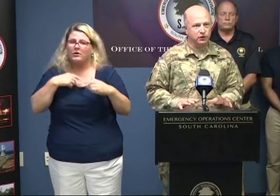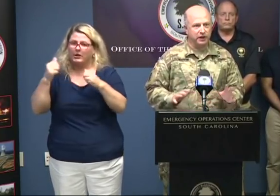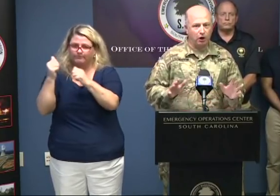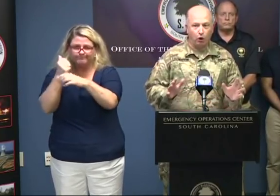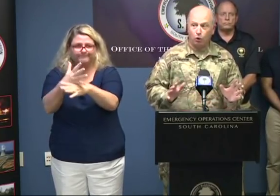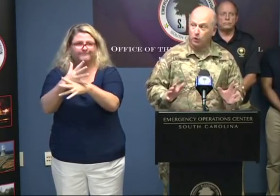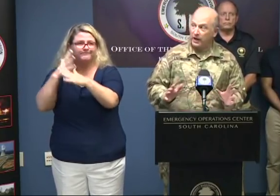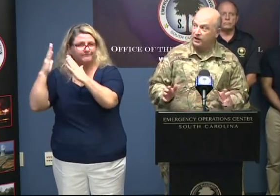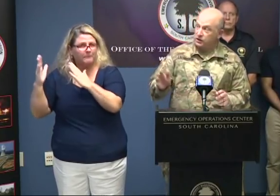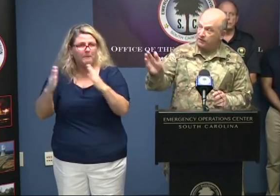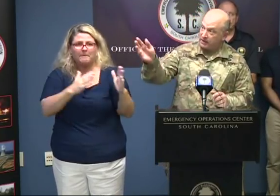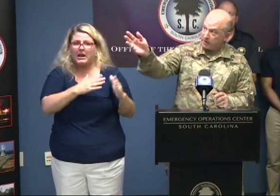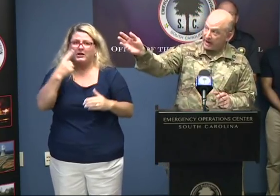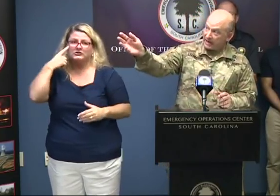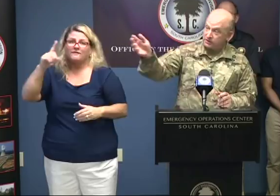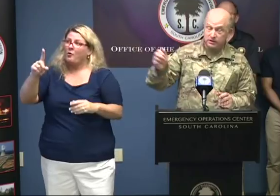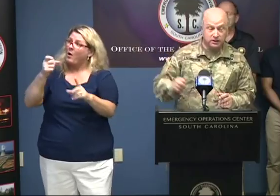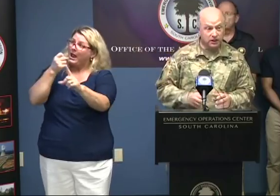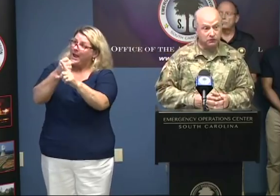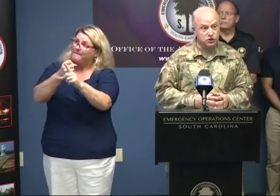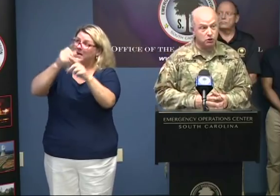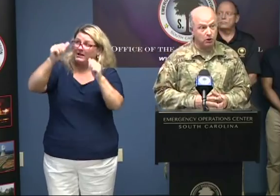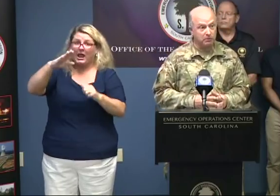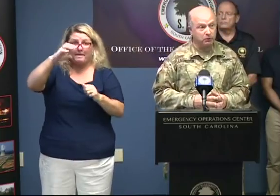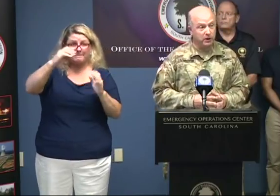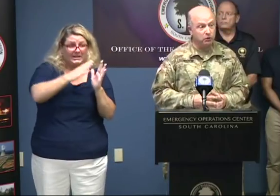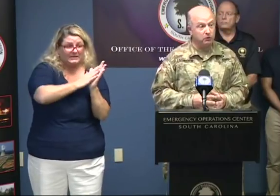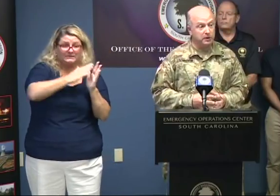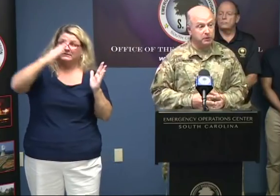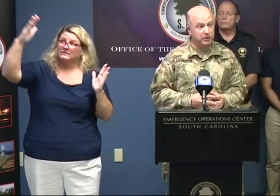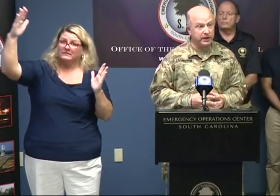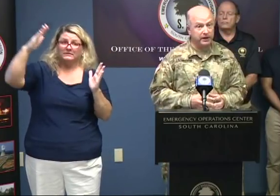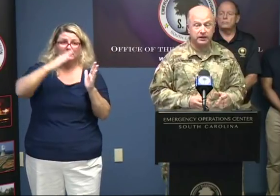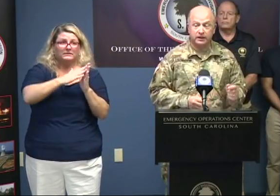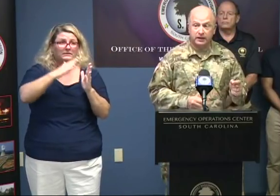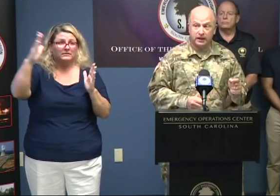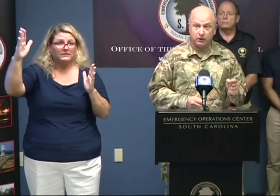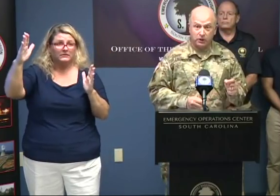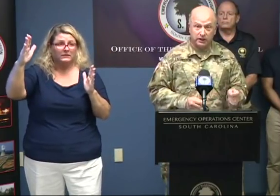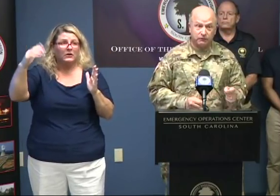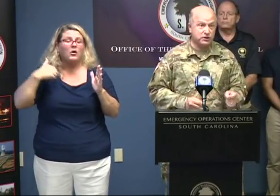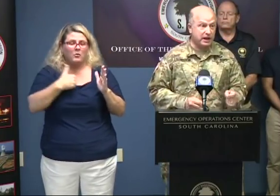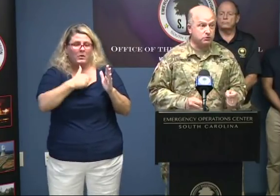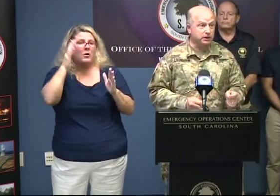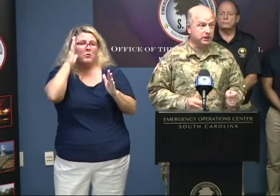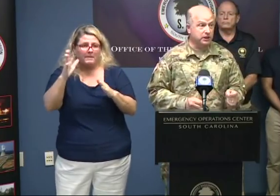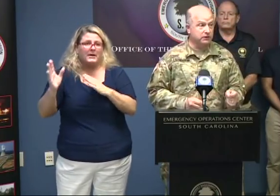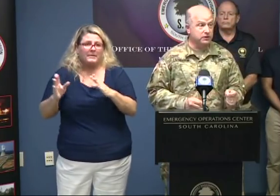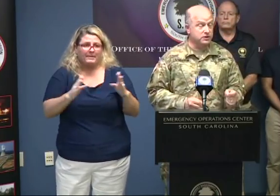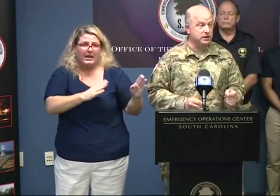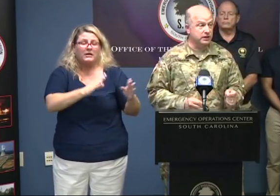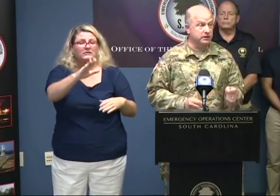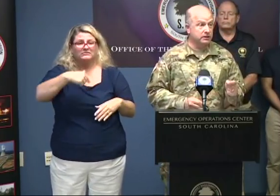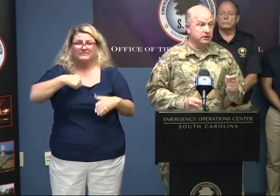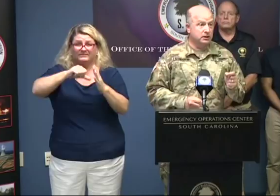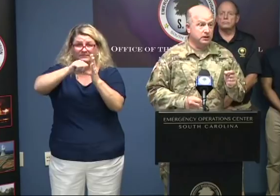for the whole range of impact of the storm. And we will be prepared. I will emphasize what the governor said